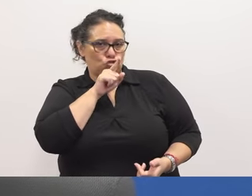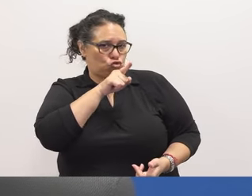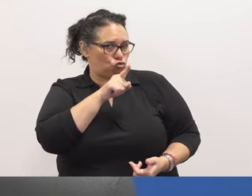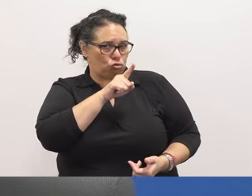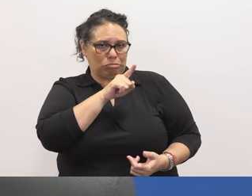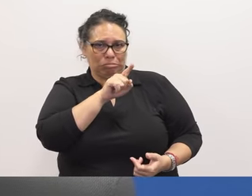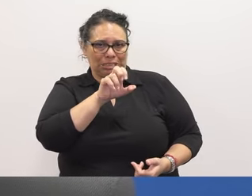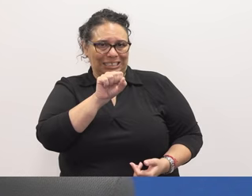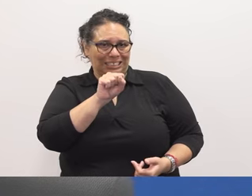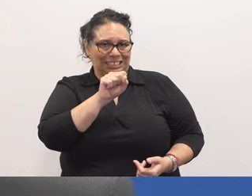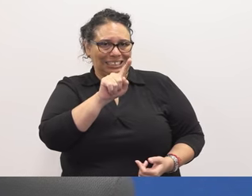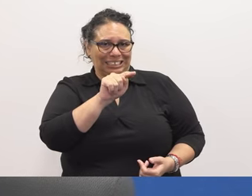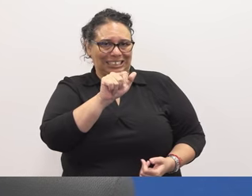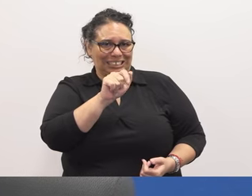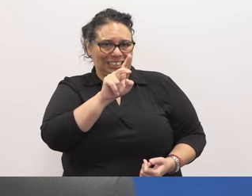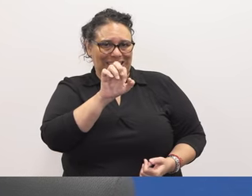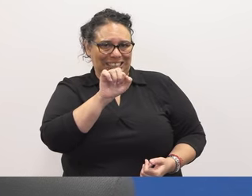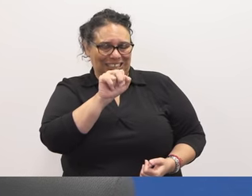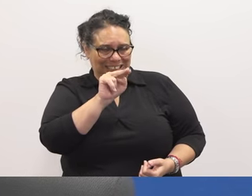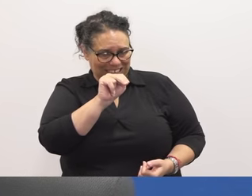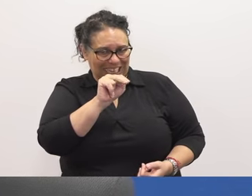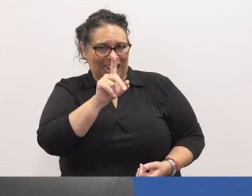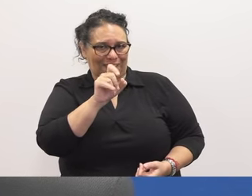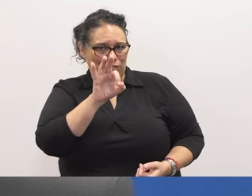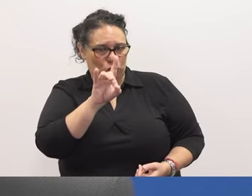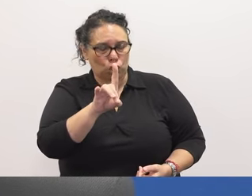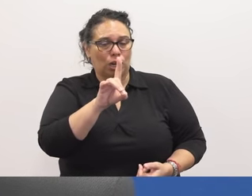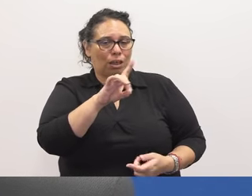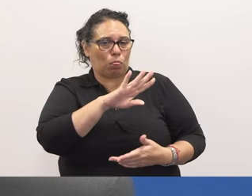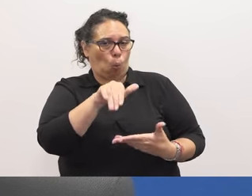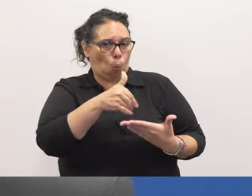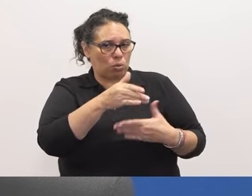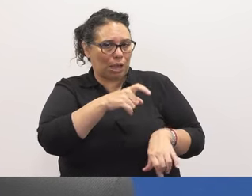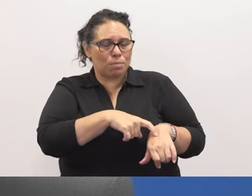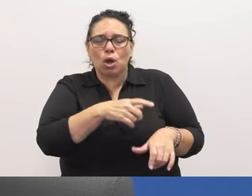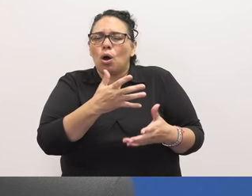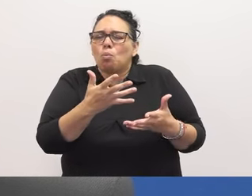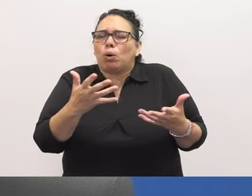but what does, what you talk about look like from a system perspective?